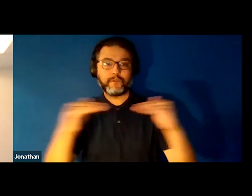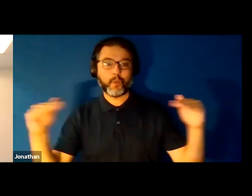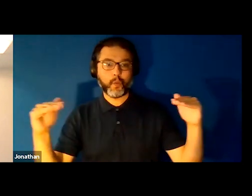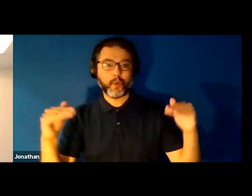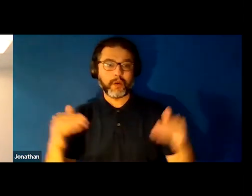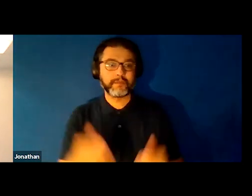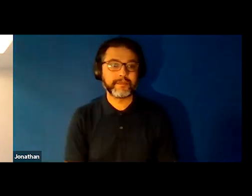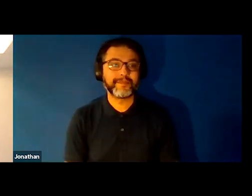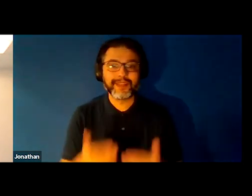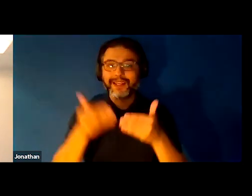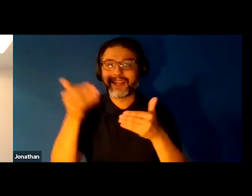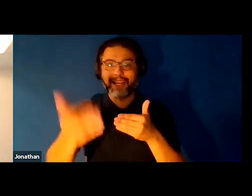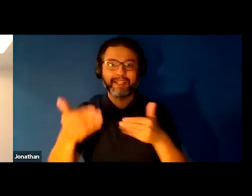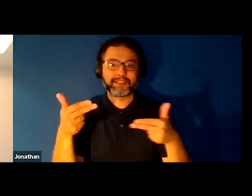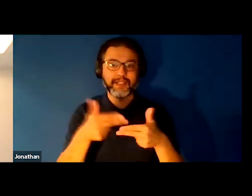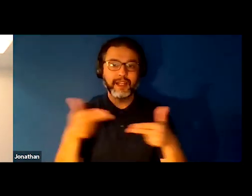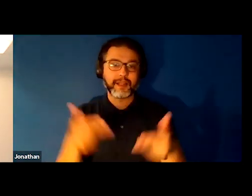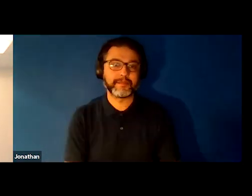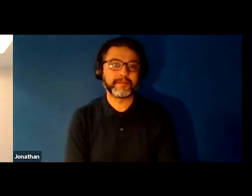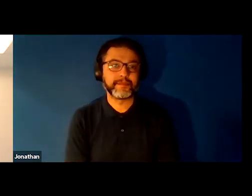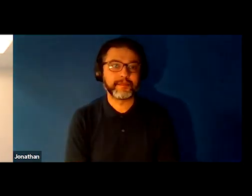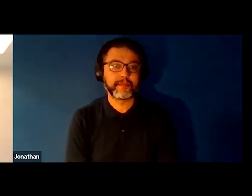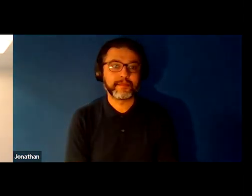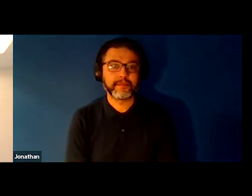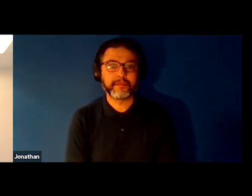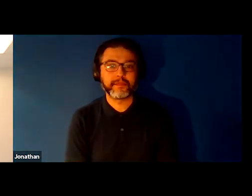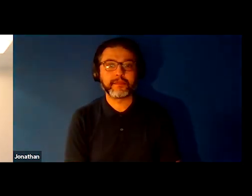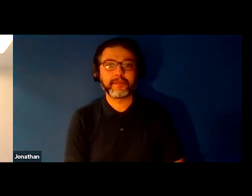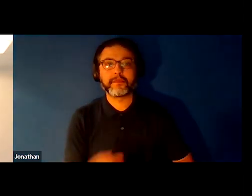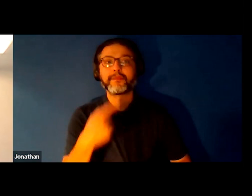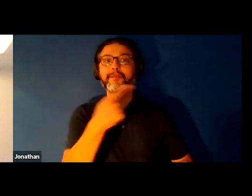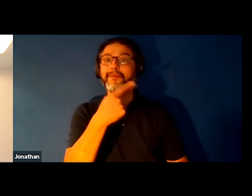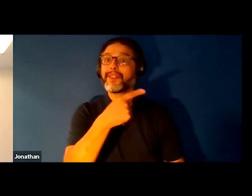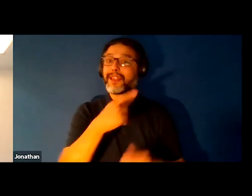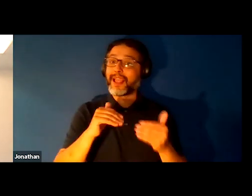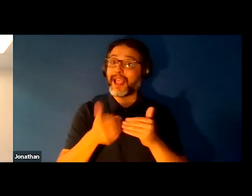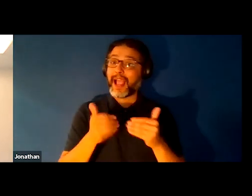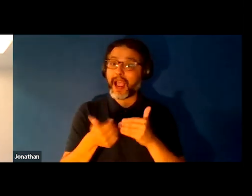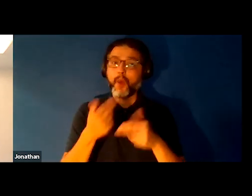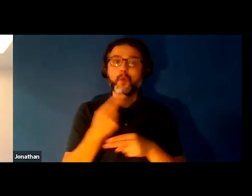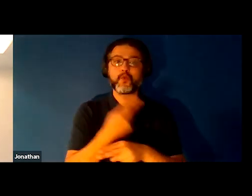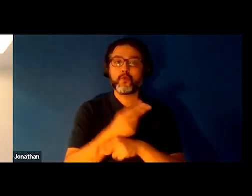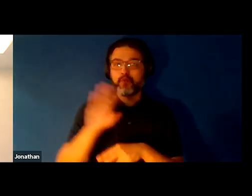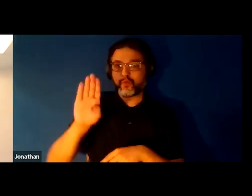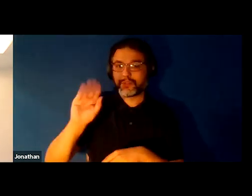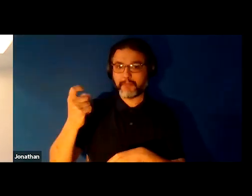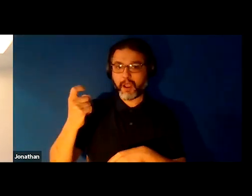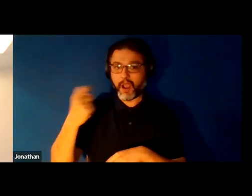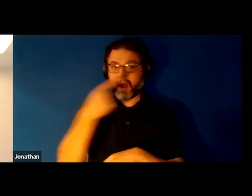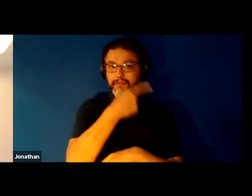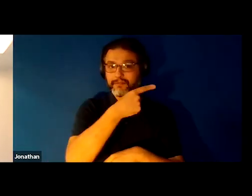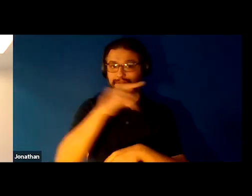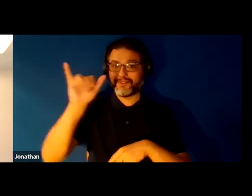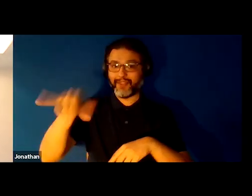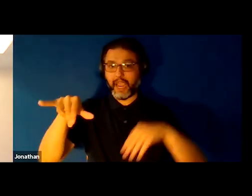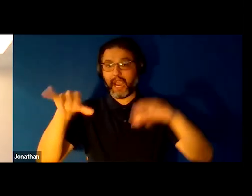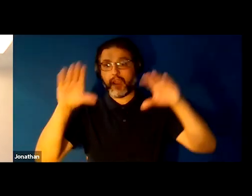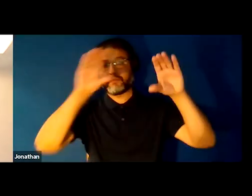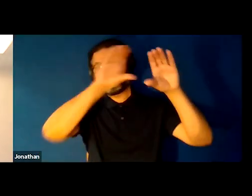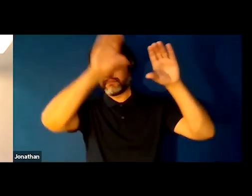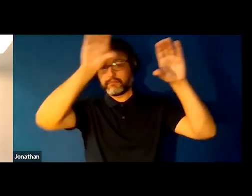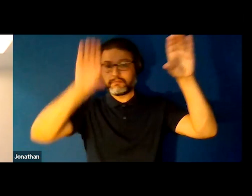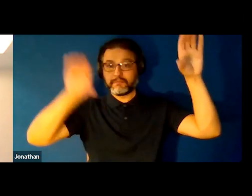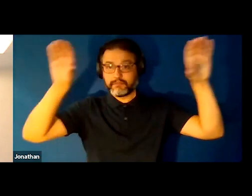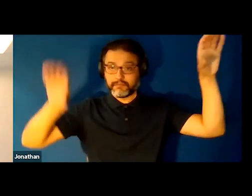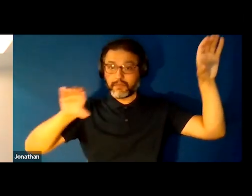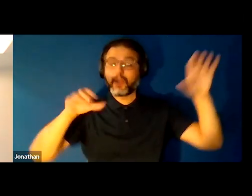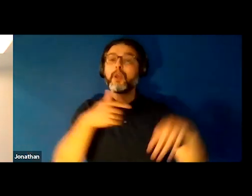That was done through a series of floating boxes, where we were trying to illuminate